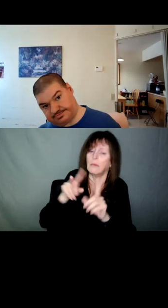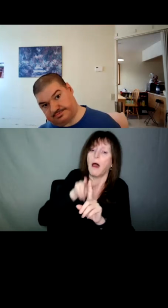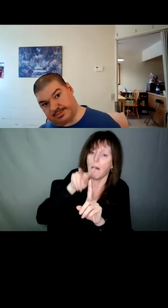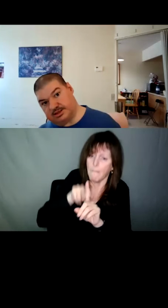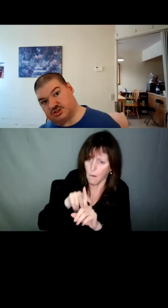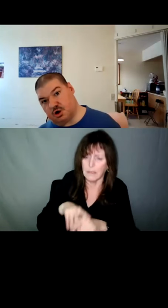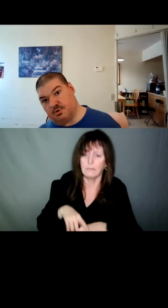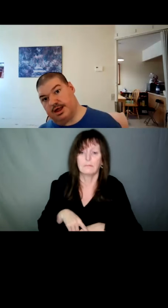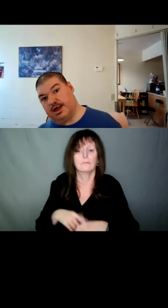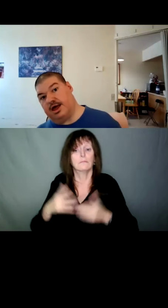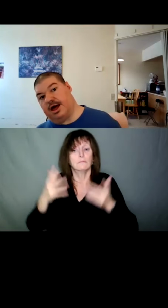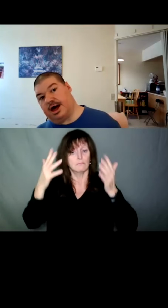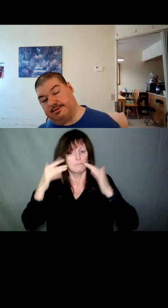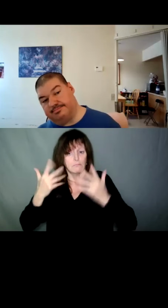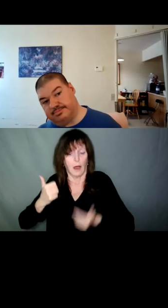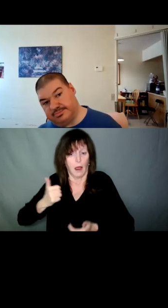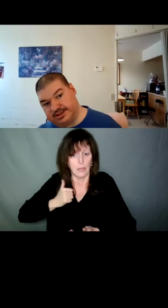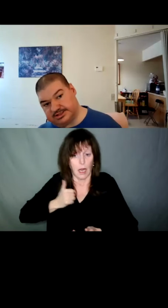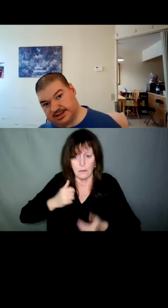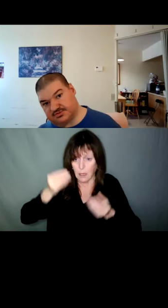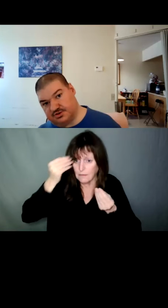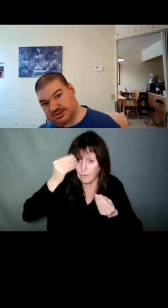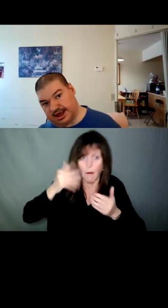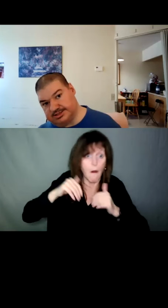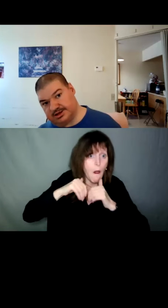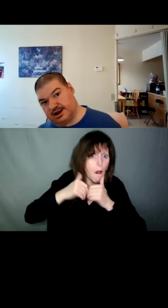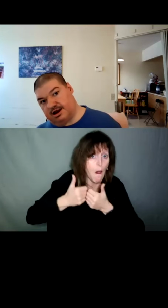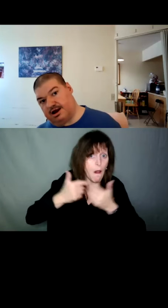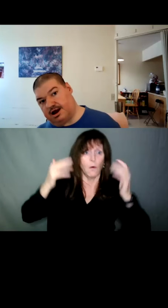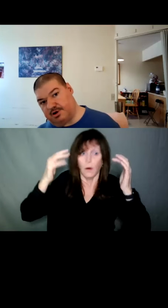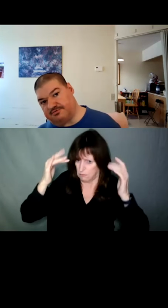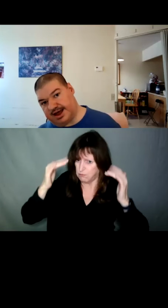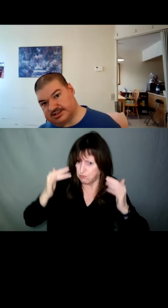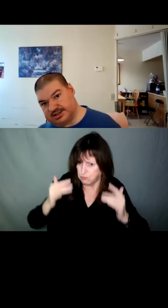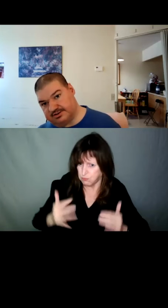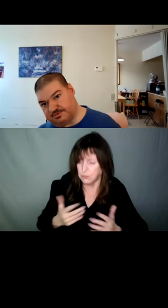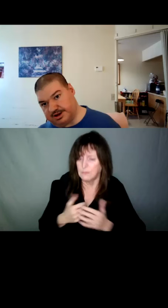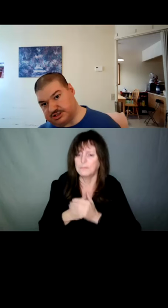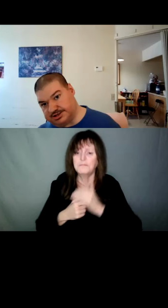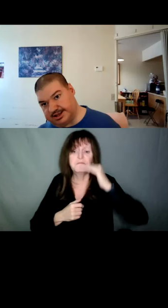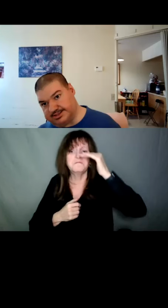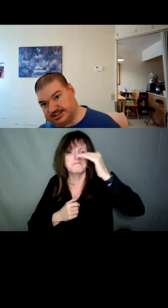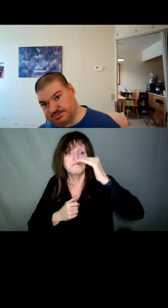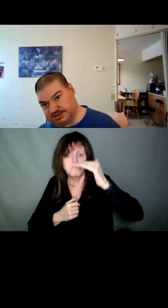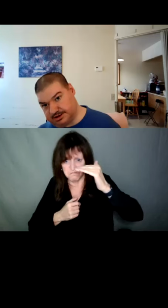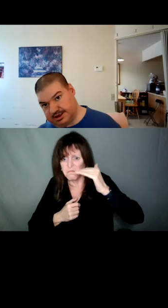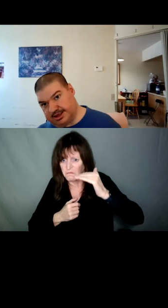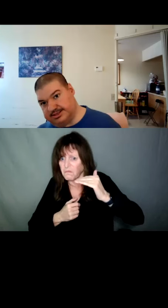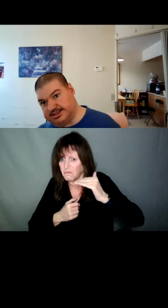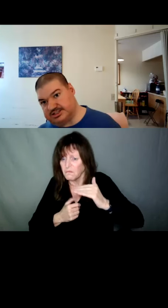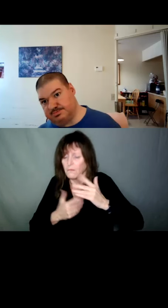there is for Ontario people outside of Toronto .